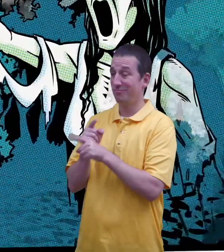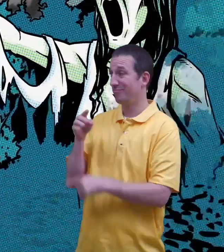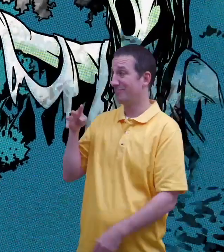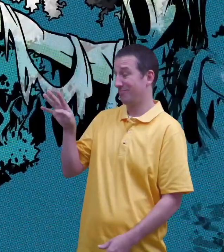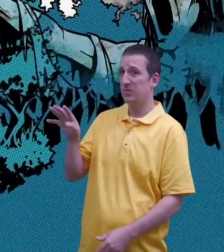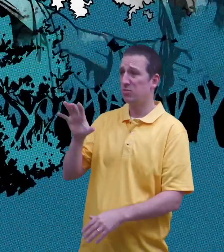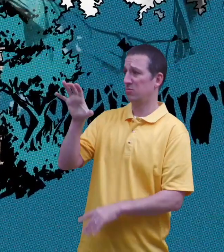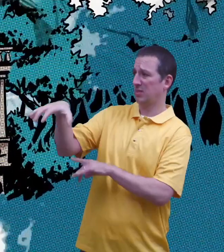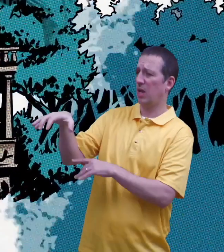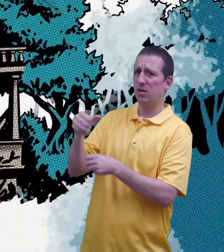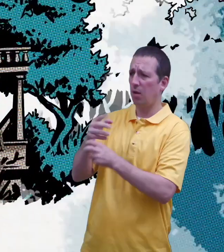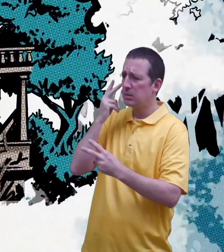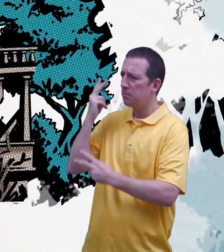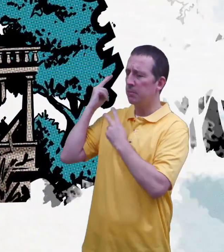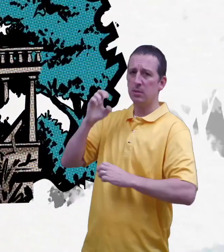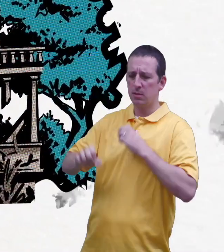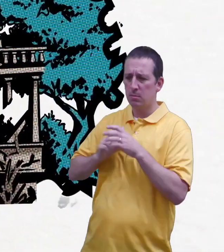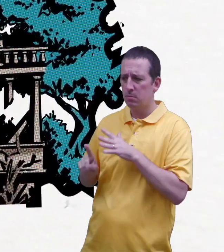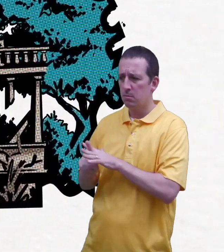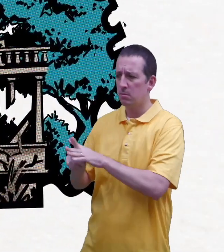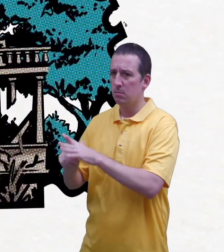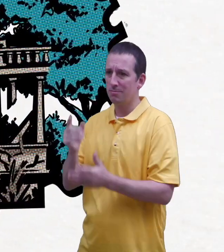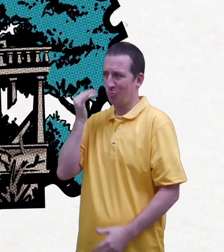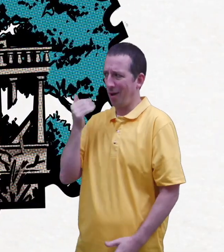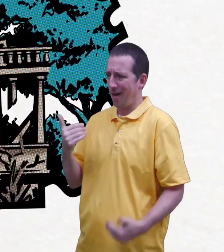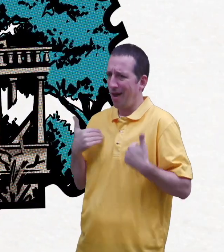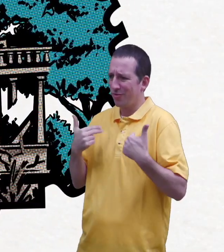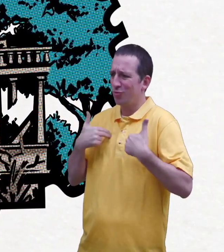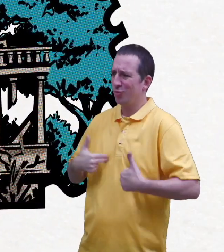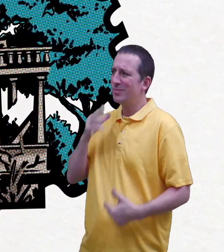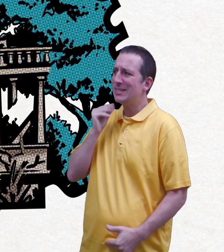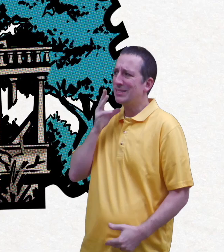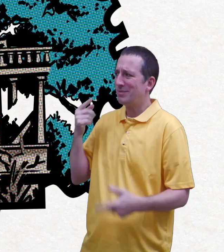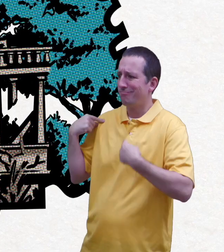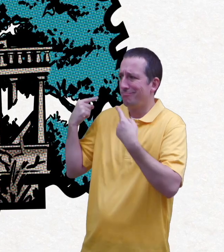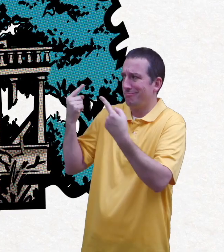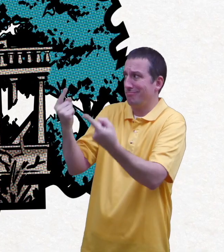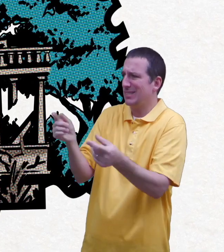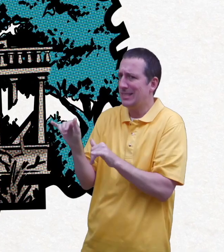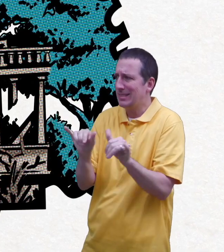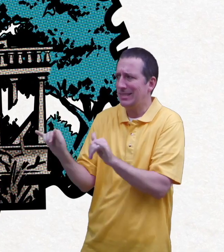Tim: Exactly. So settings evoke memories and emotions because of other stories you know that happened in similar places. The authors know this, and they can use settings to generate expectations about